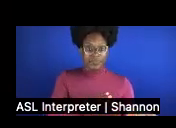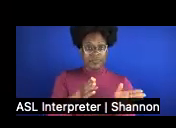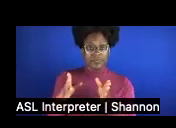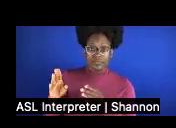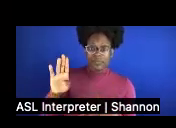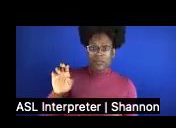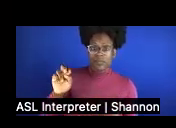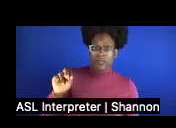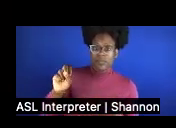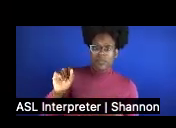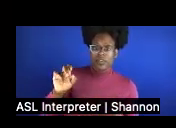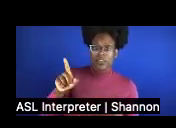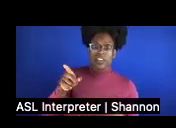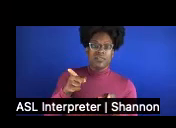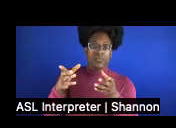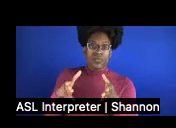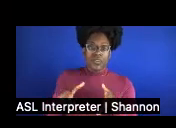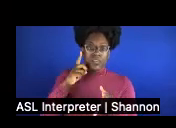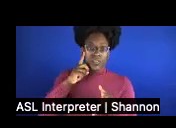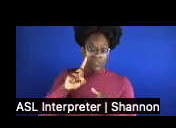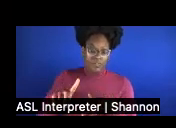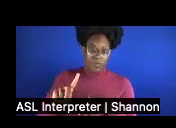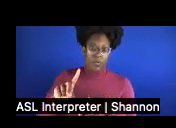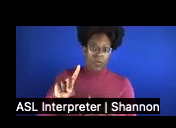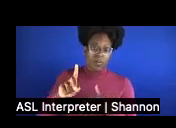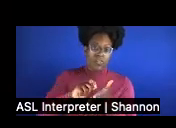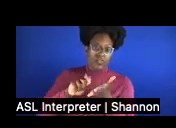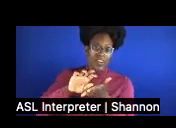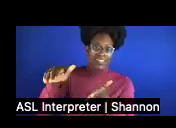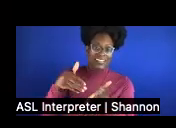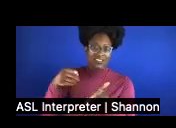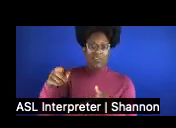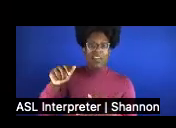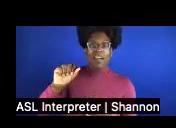of the Writing & Communication Center at Ashland University and a PhD candidate in Curriculum and